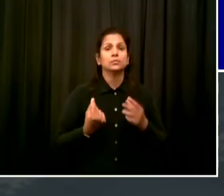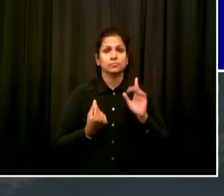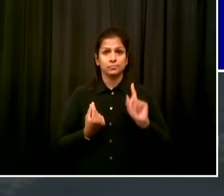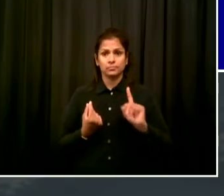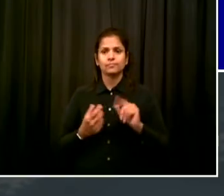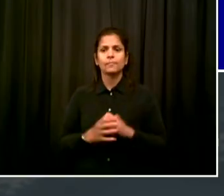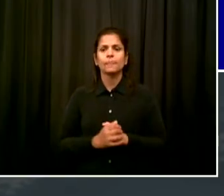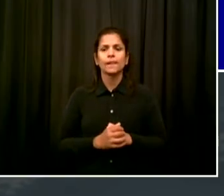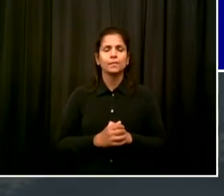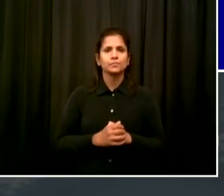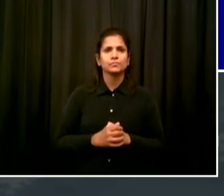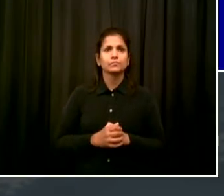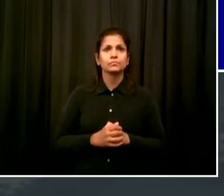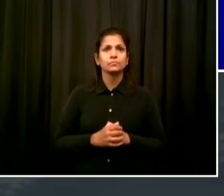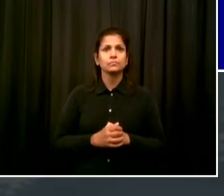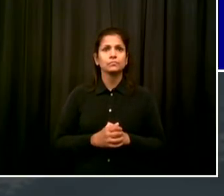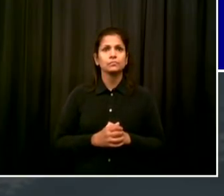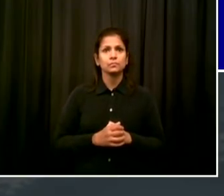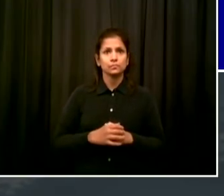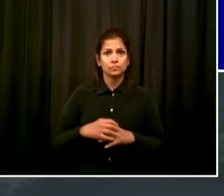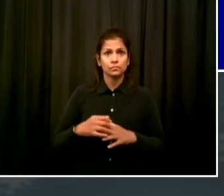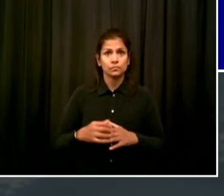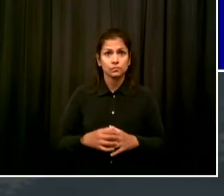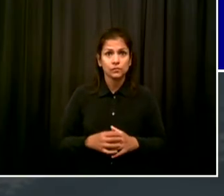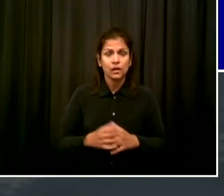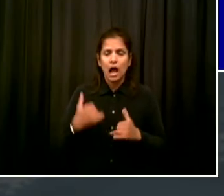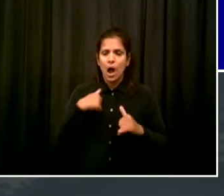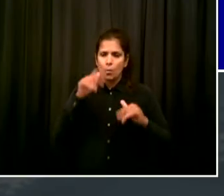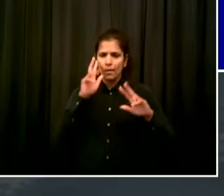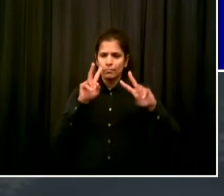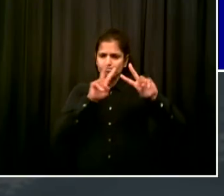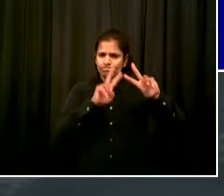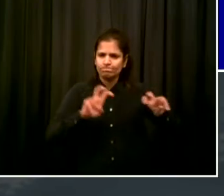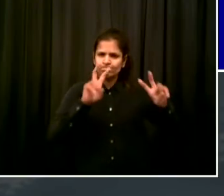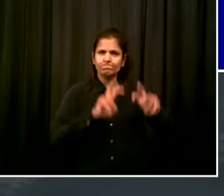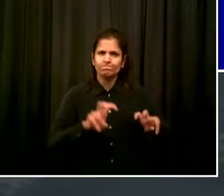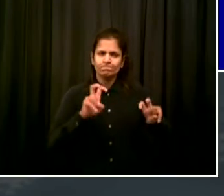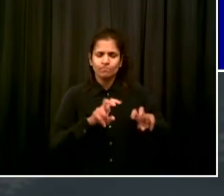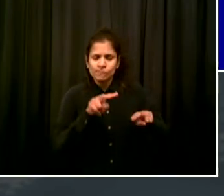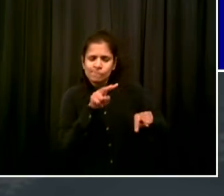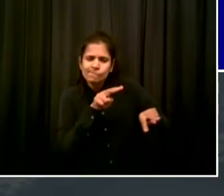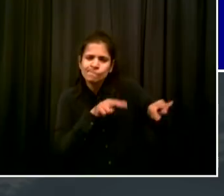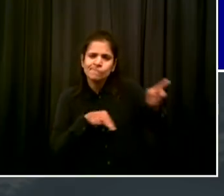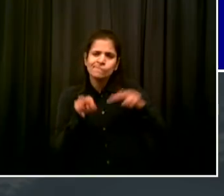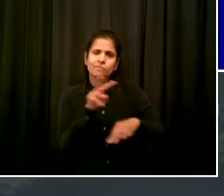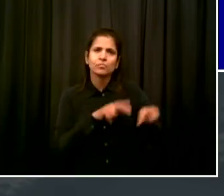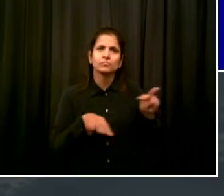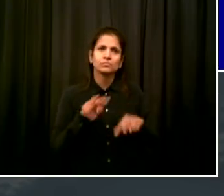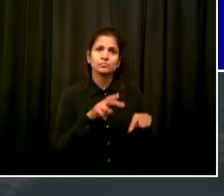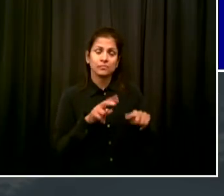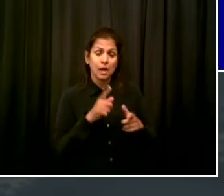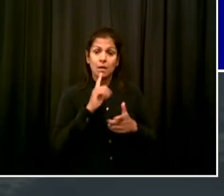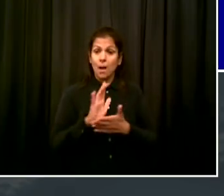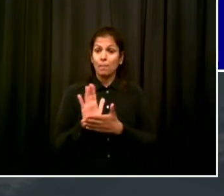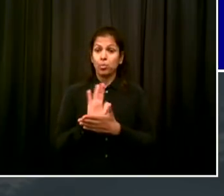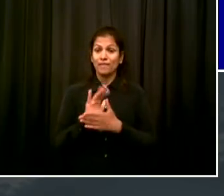THE PROPER